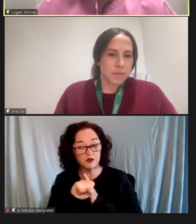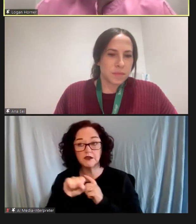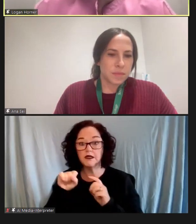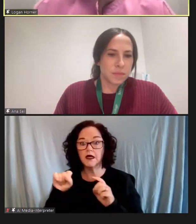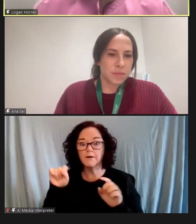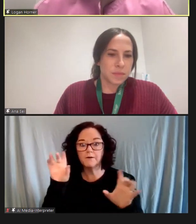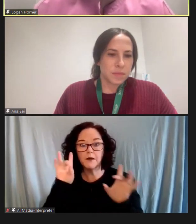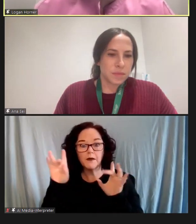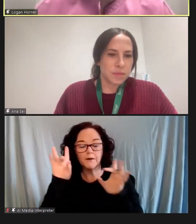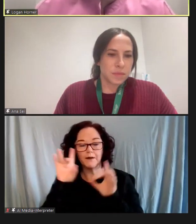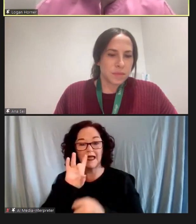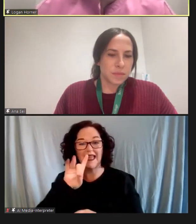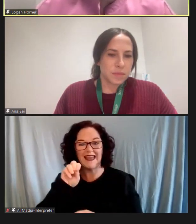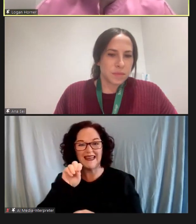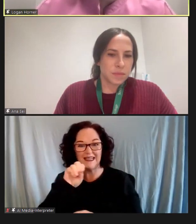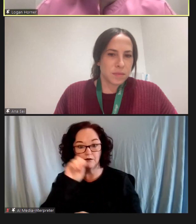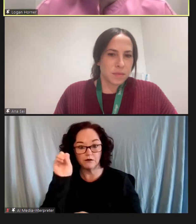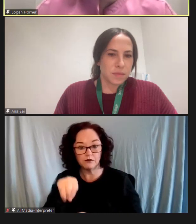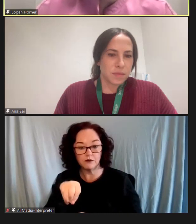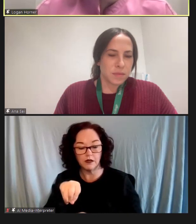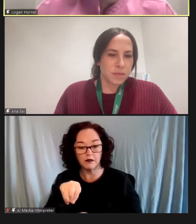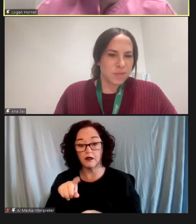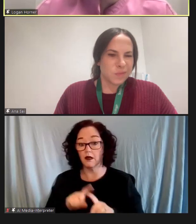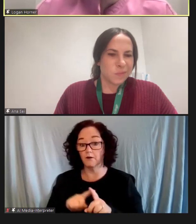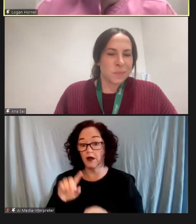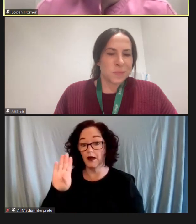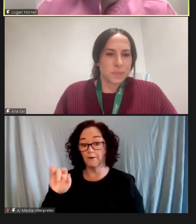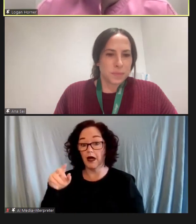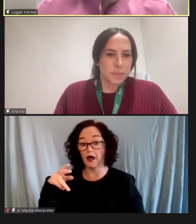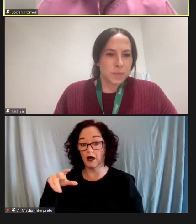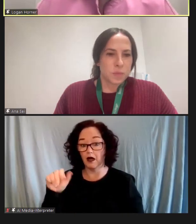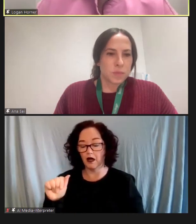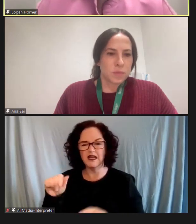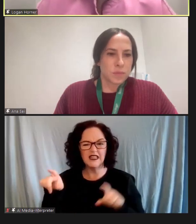that baja in the same